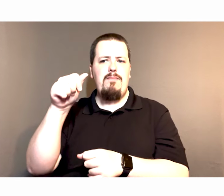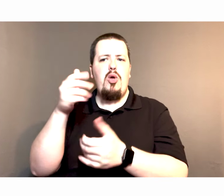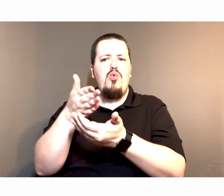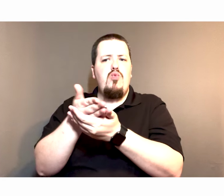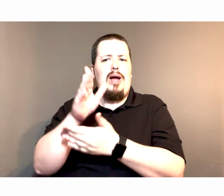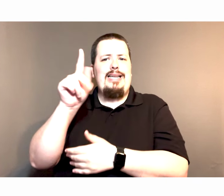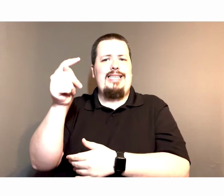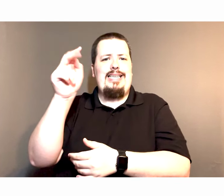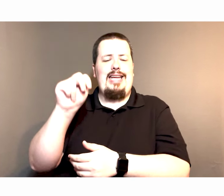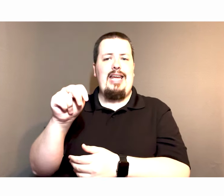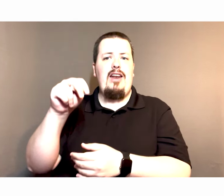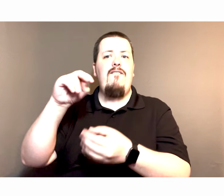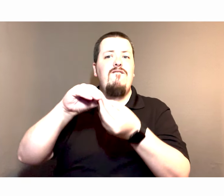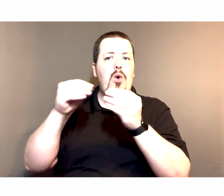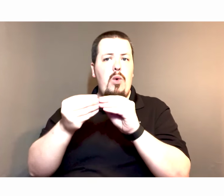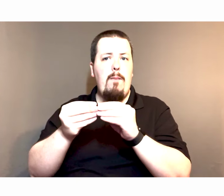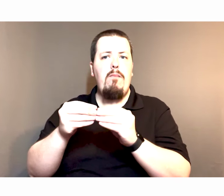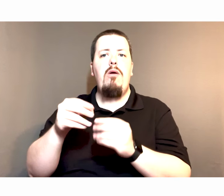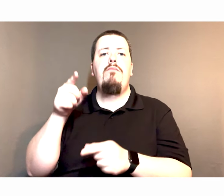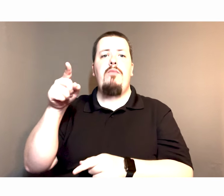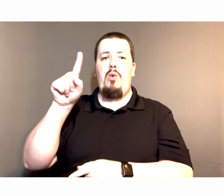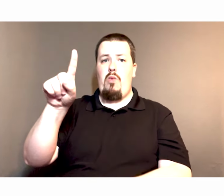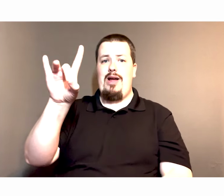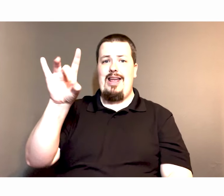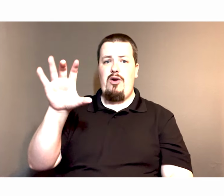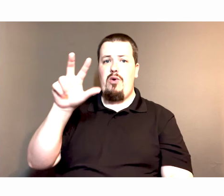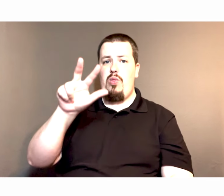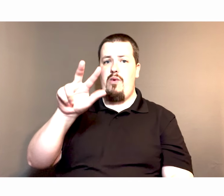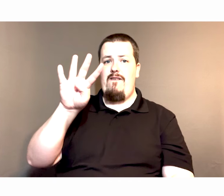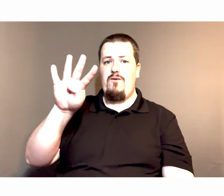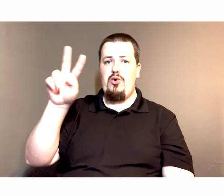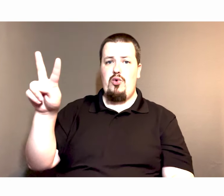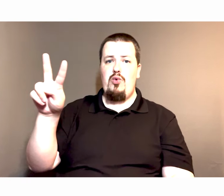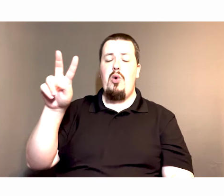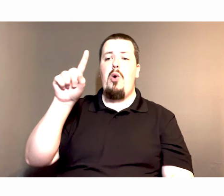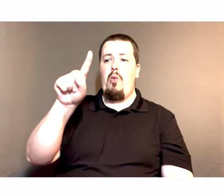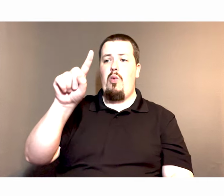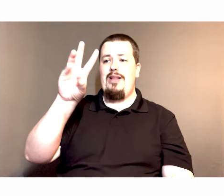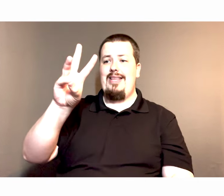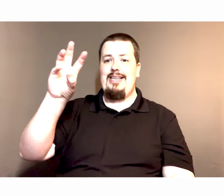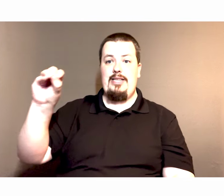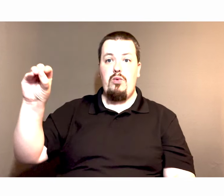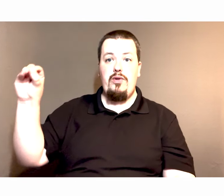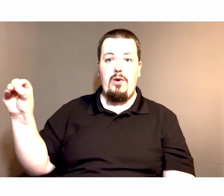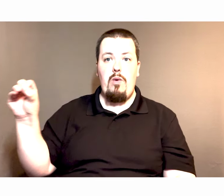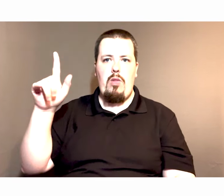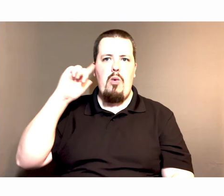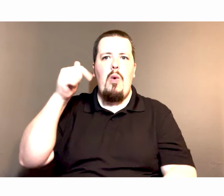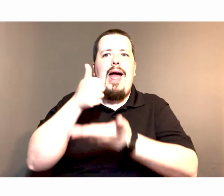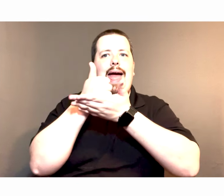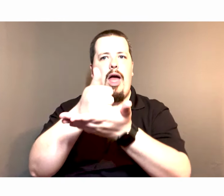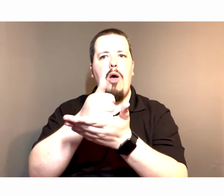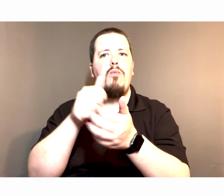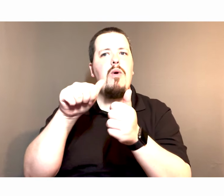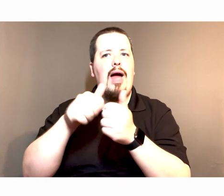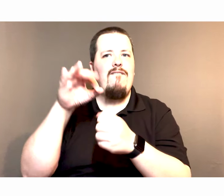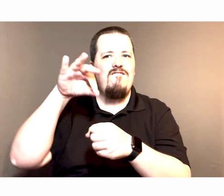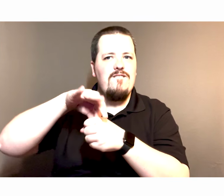Voter Protection Hotline at 1-800-342-1600 and they’ll help you with your vote.